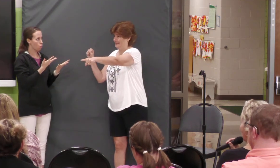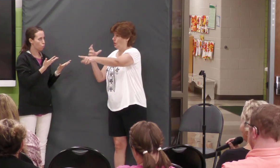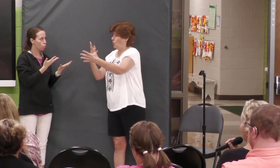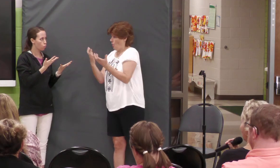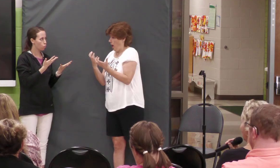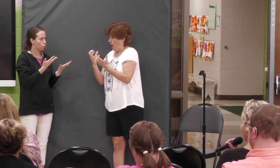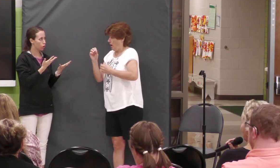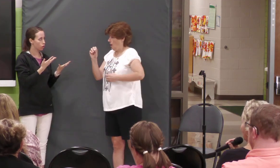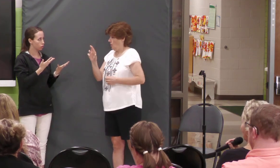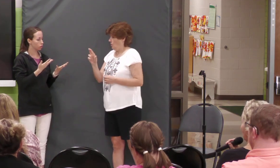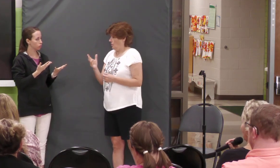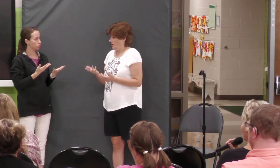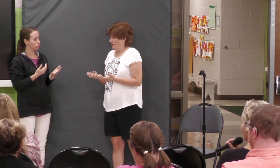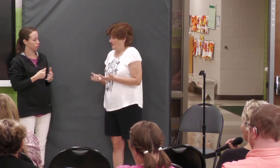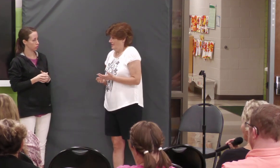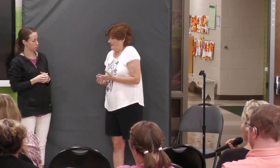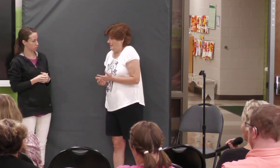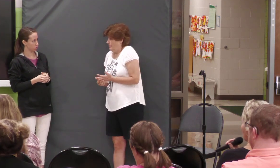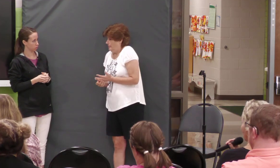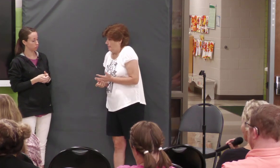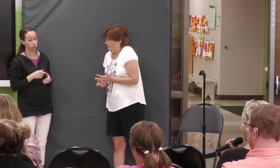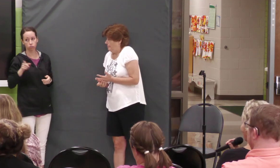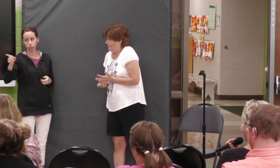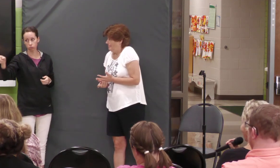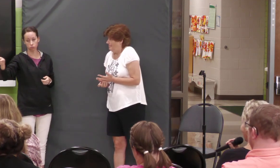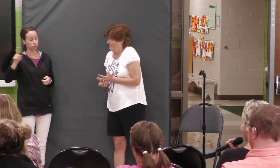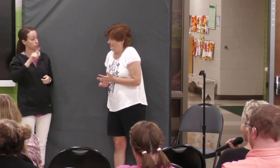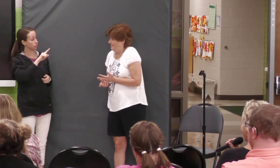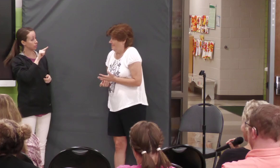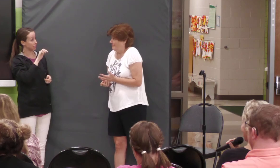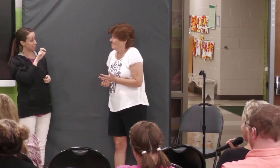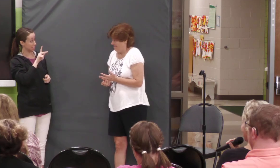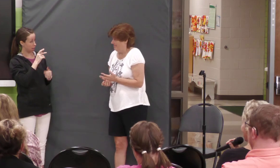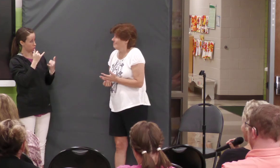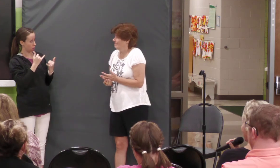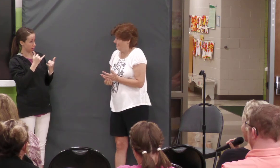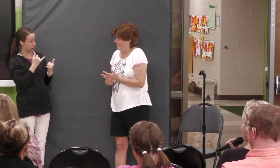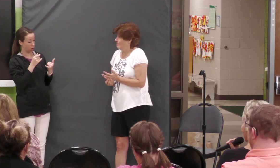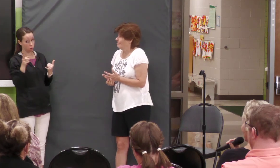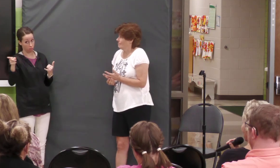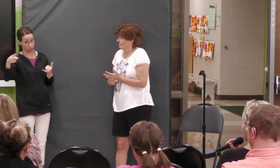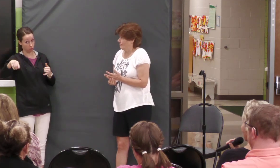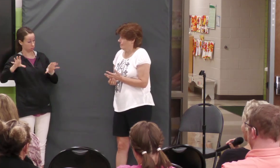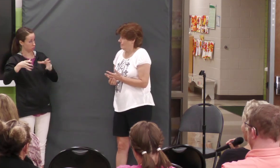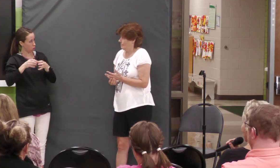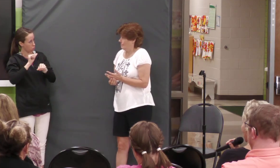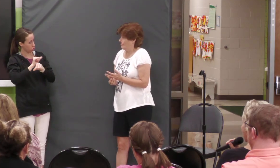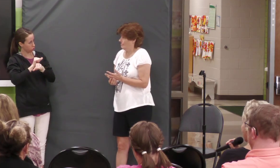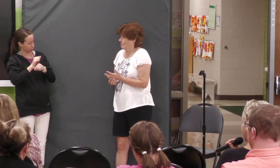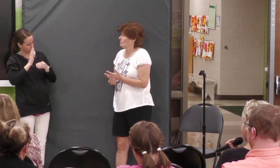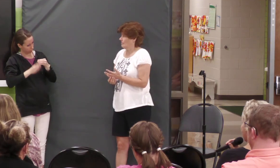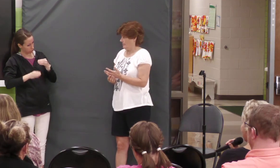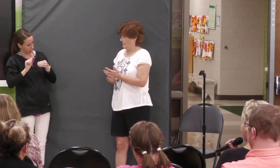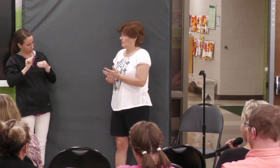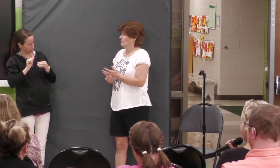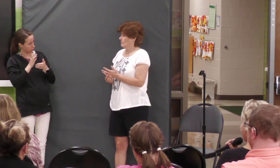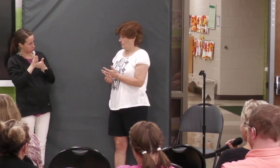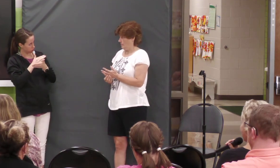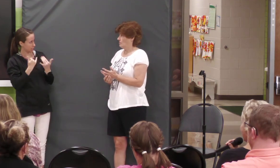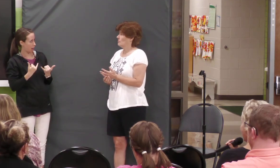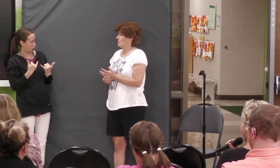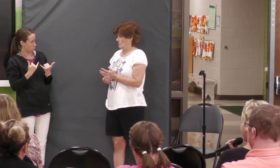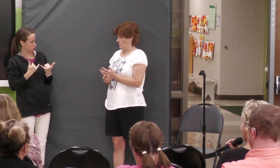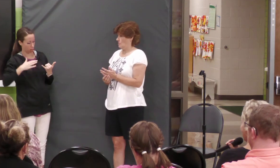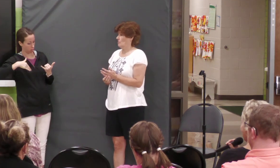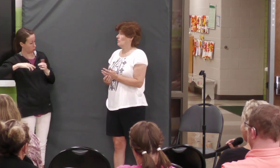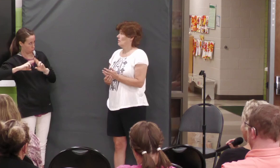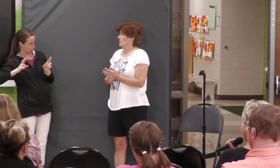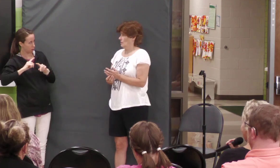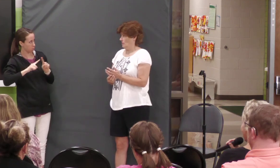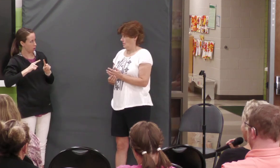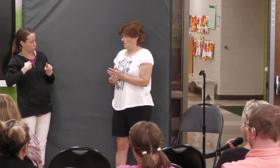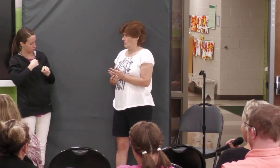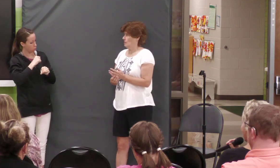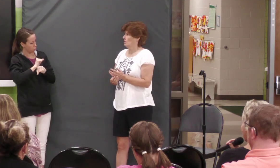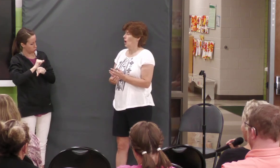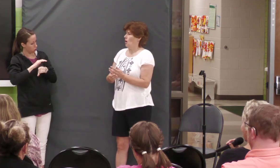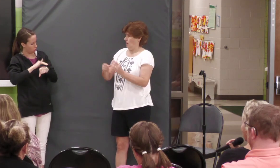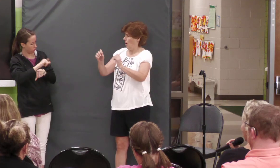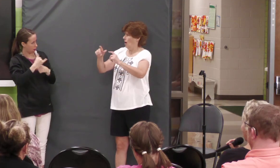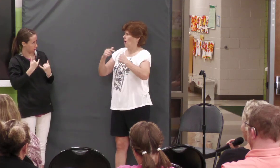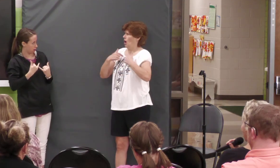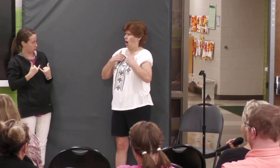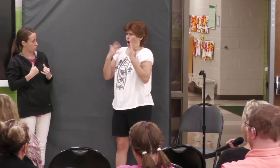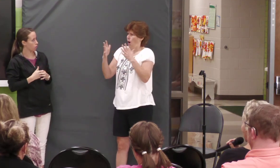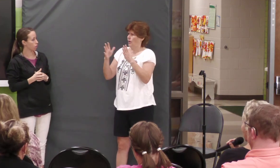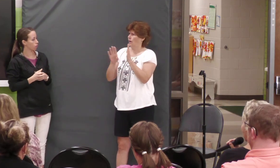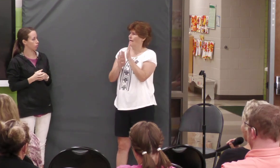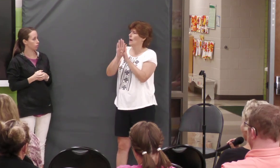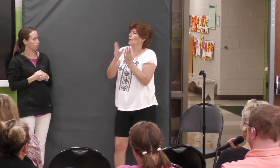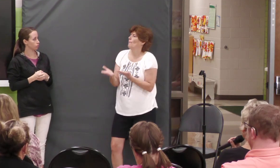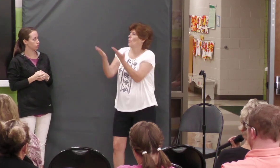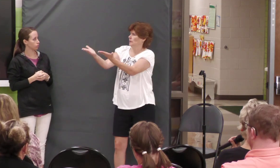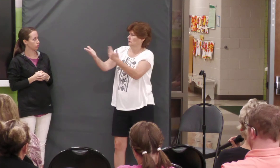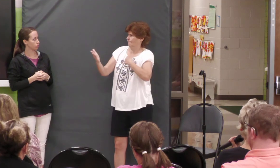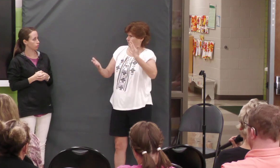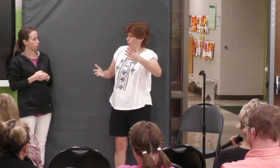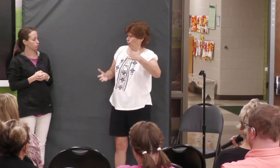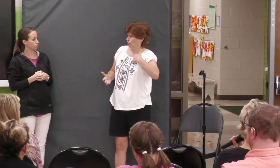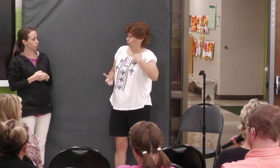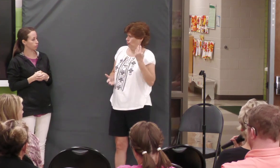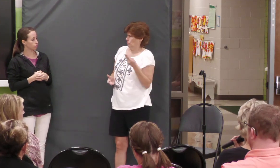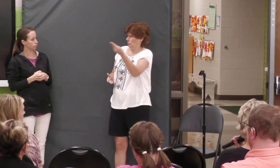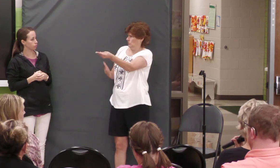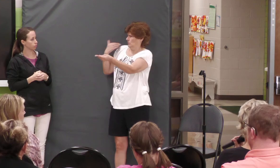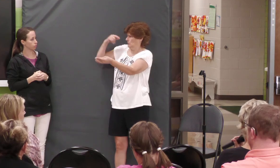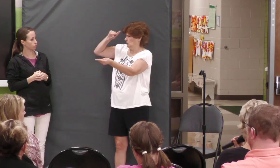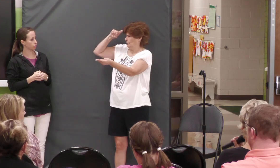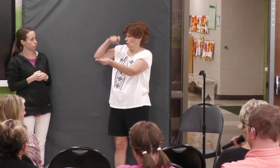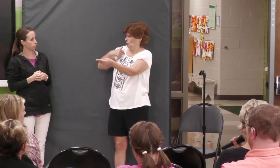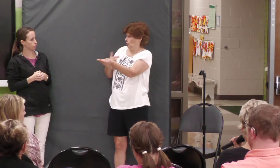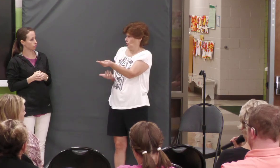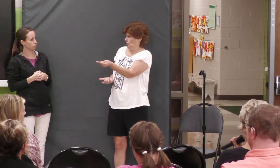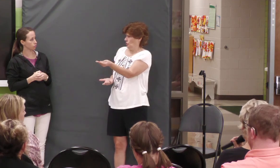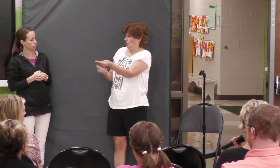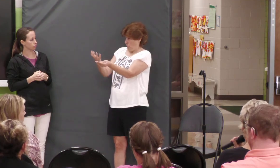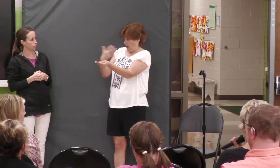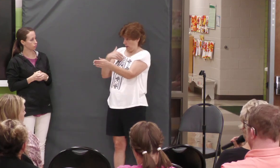it because I've already developed a proposal I'm it ready to give to